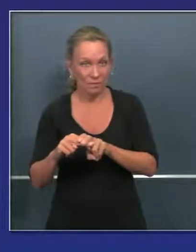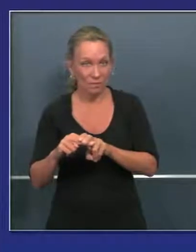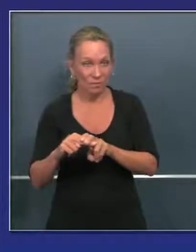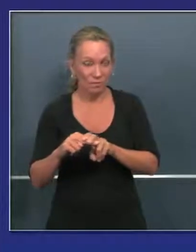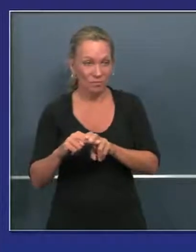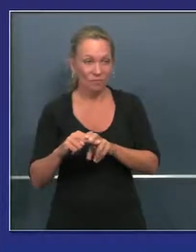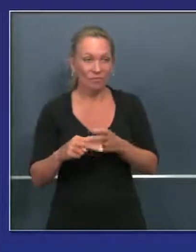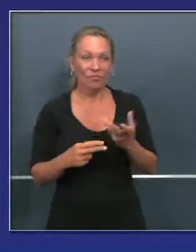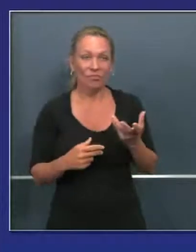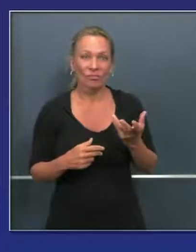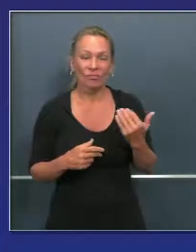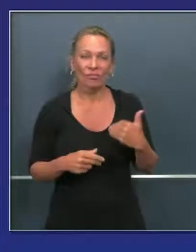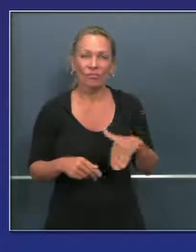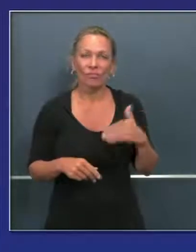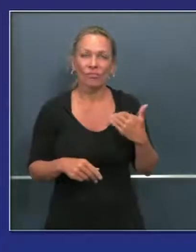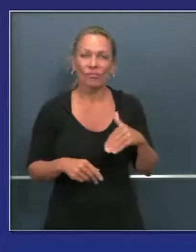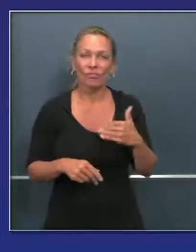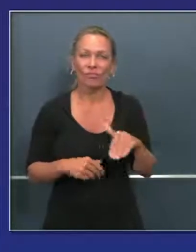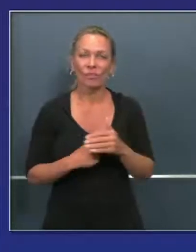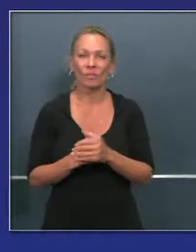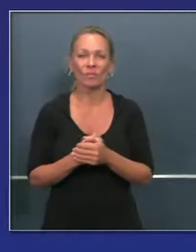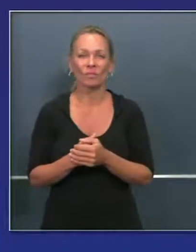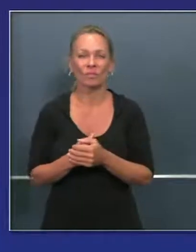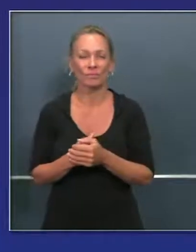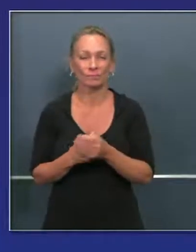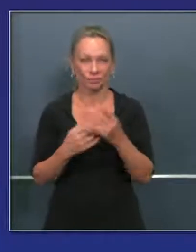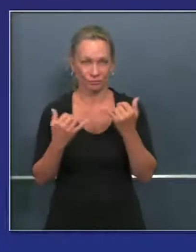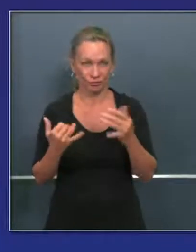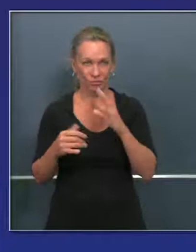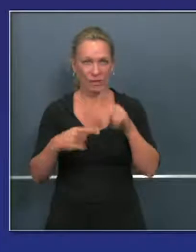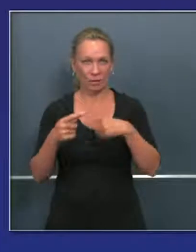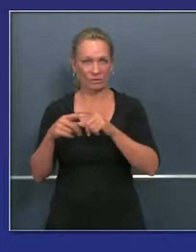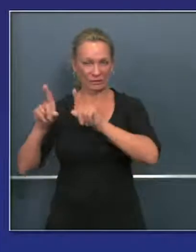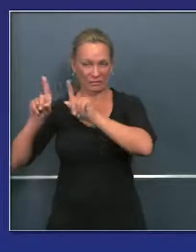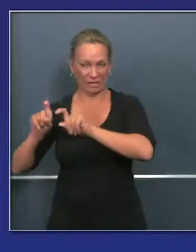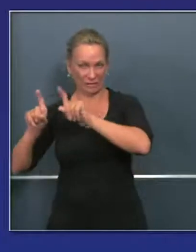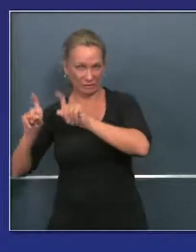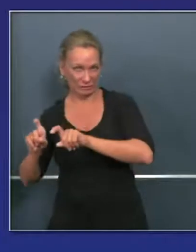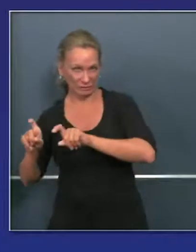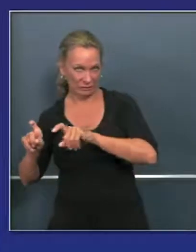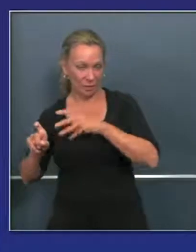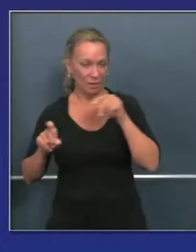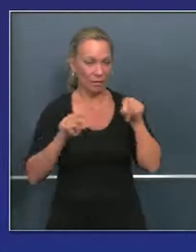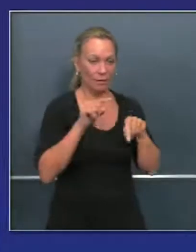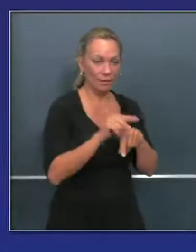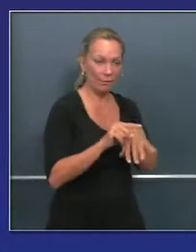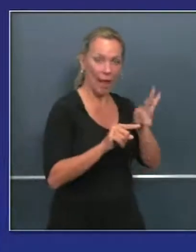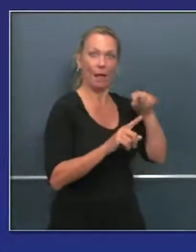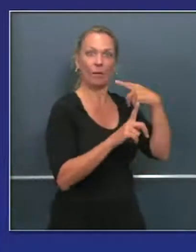why that's the case in this slide is an important slide to underscore that again I forgive me I've